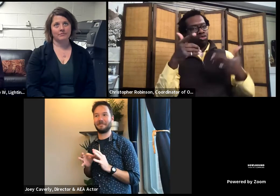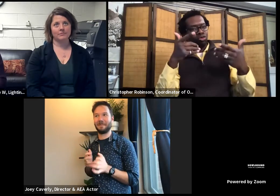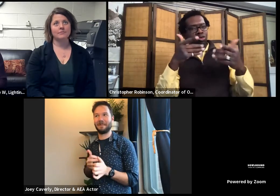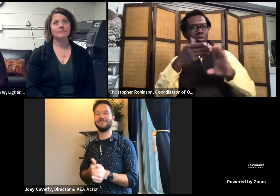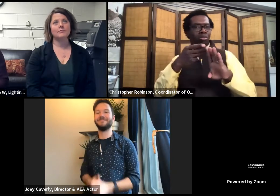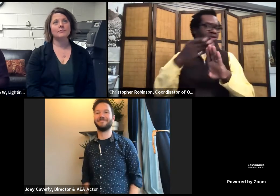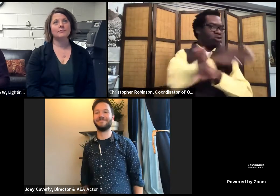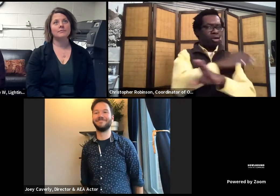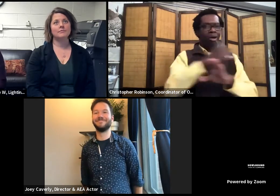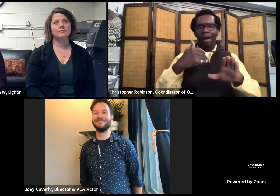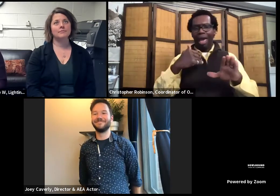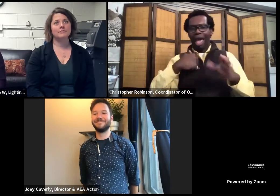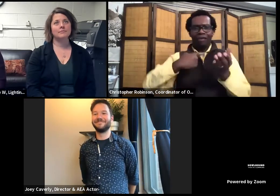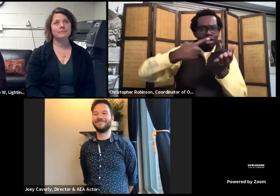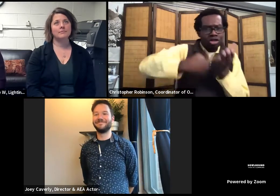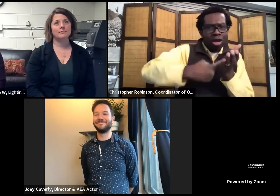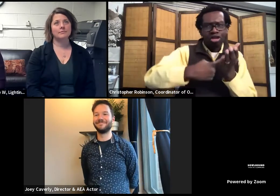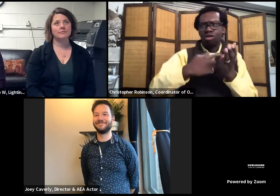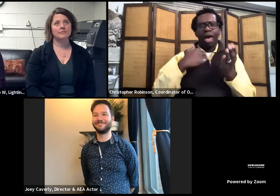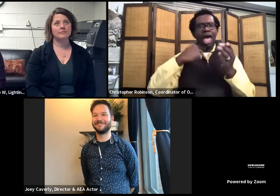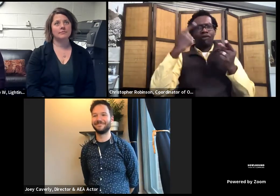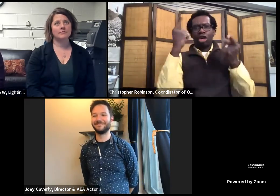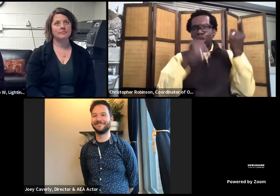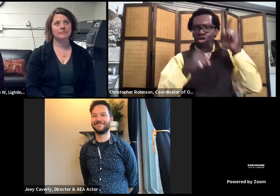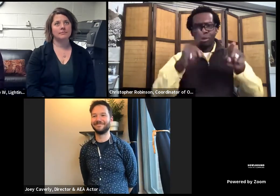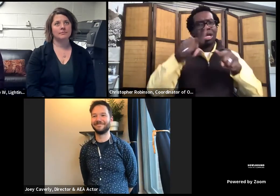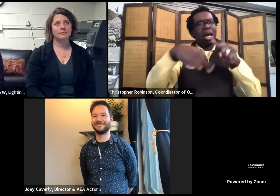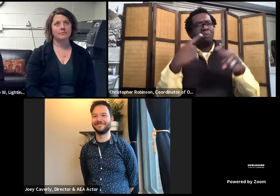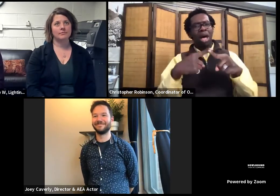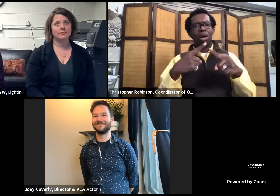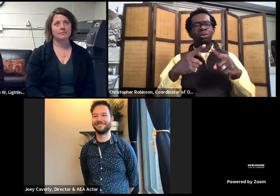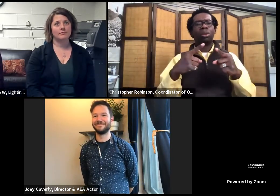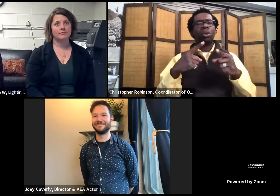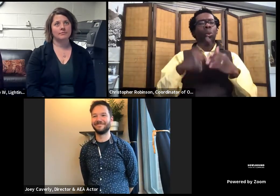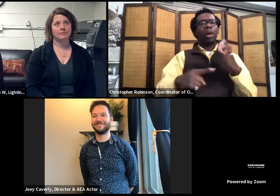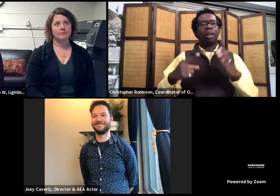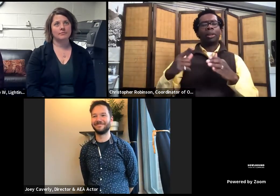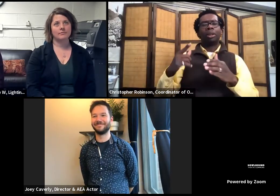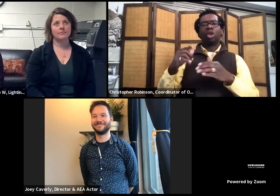Okay, so it seems like before, I need to have a discussion and agree about